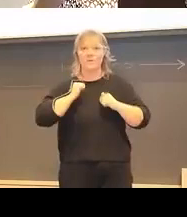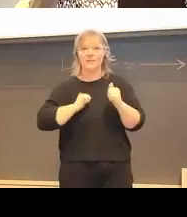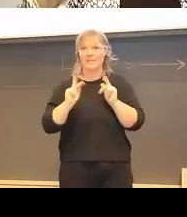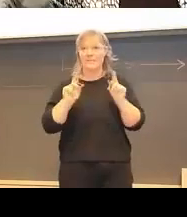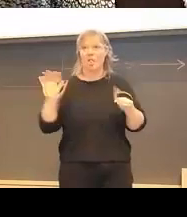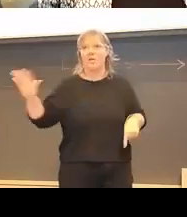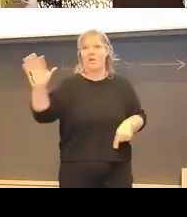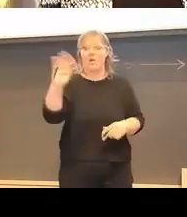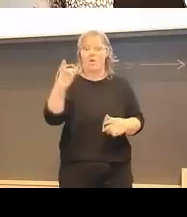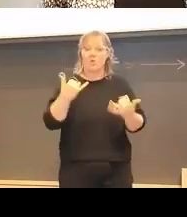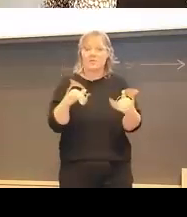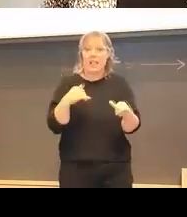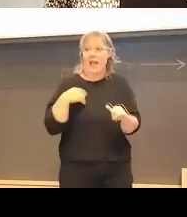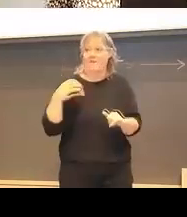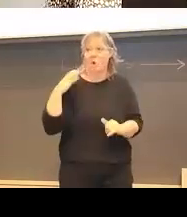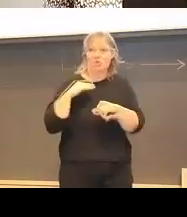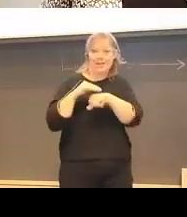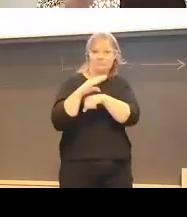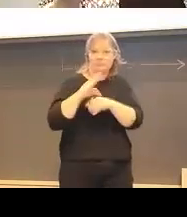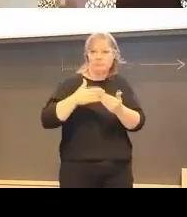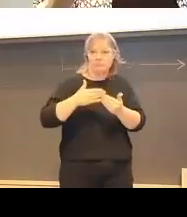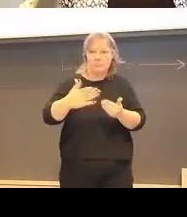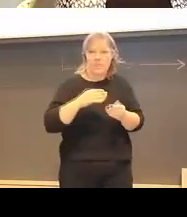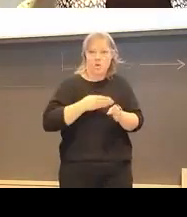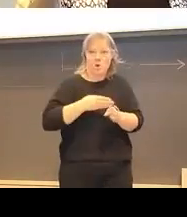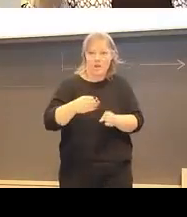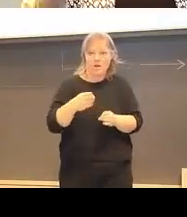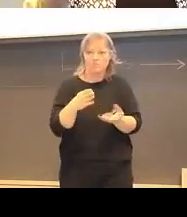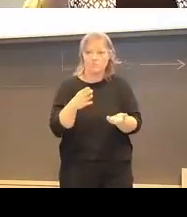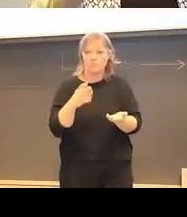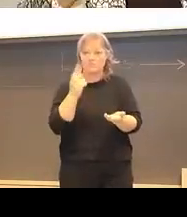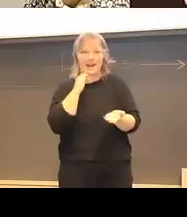who continue to have coaching throughout their career and yet in medicine largely speaking you